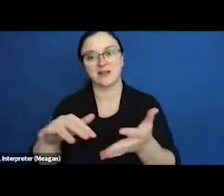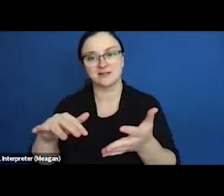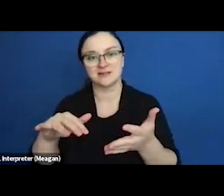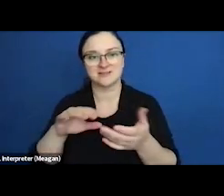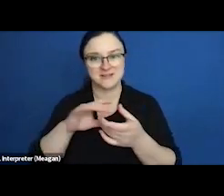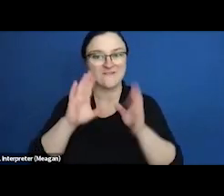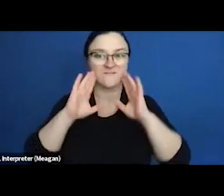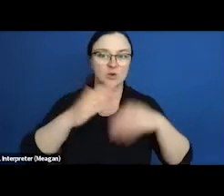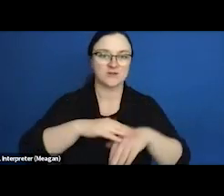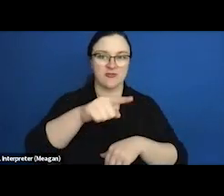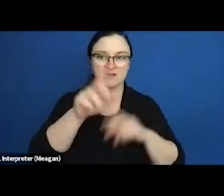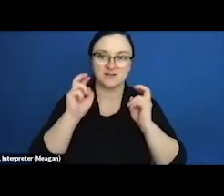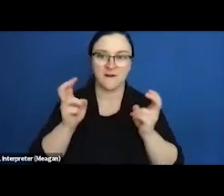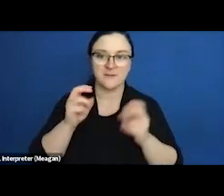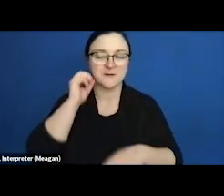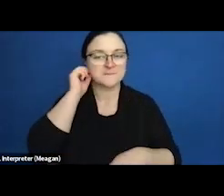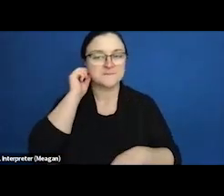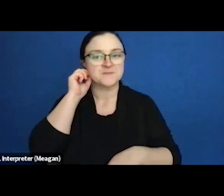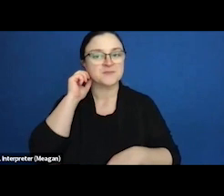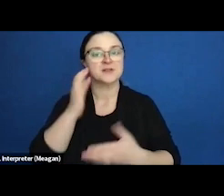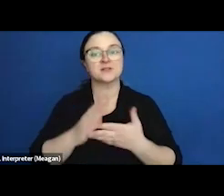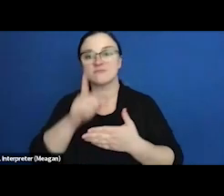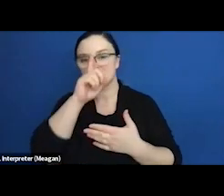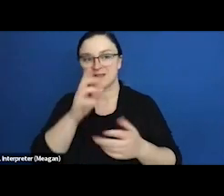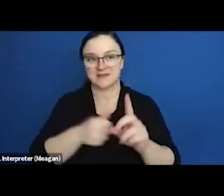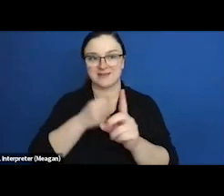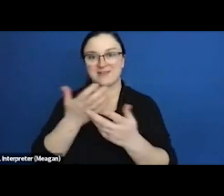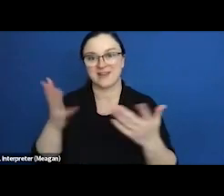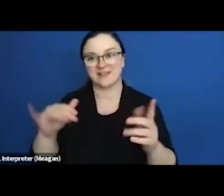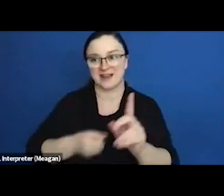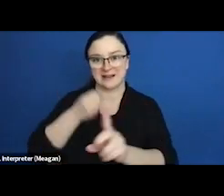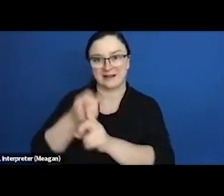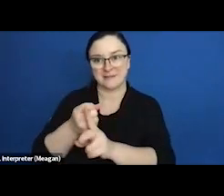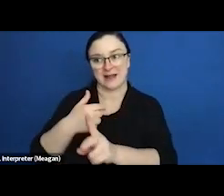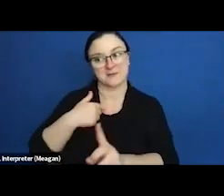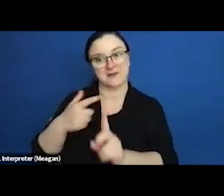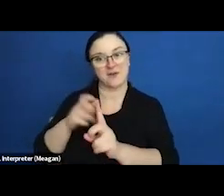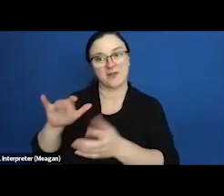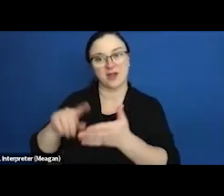But some really impactful things for me that pulled out of the research were less than 10% of people